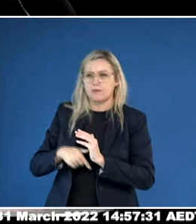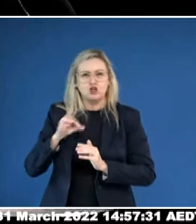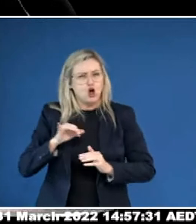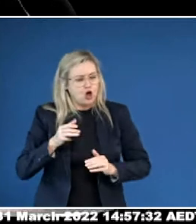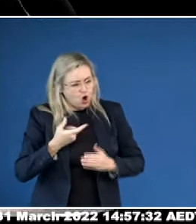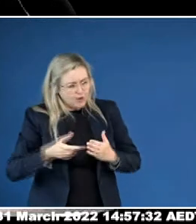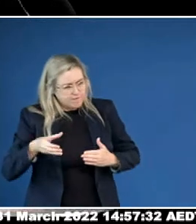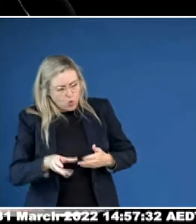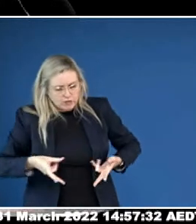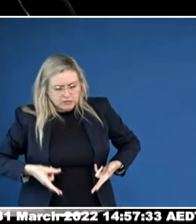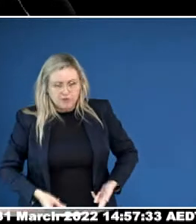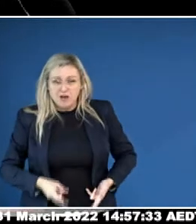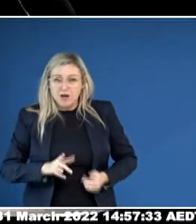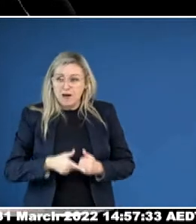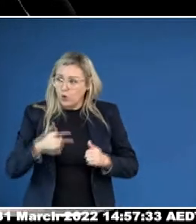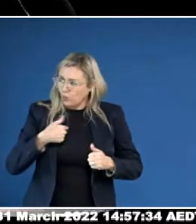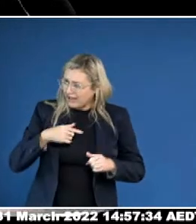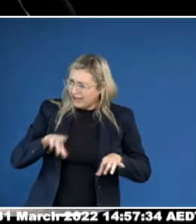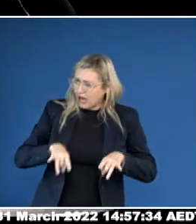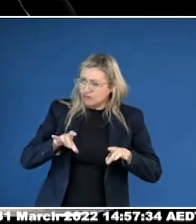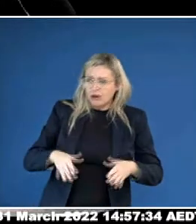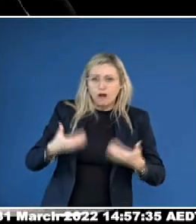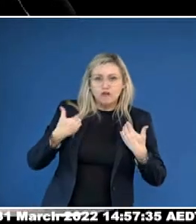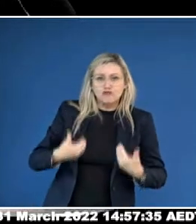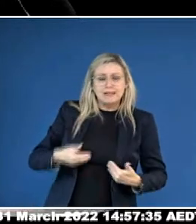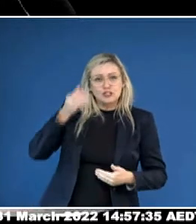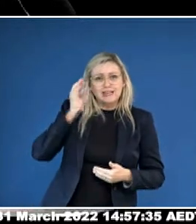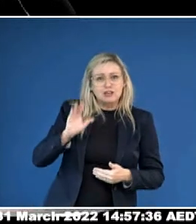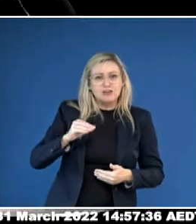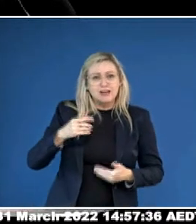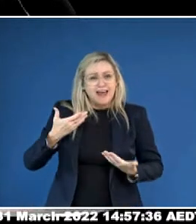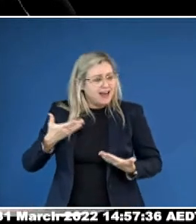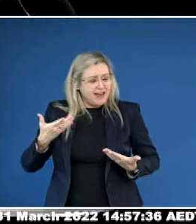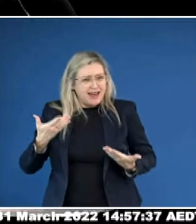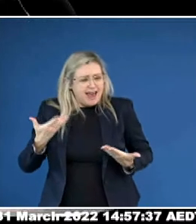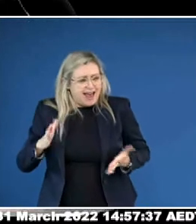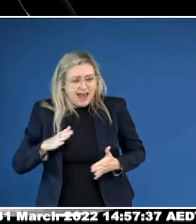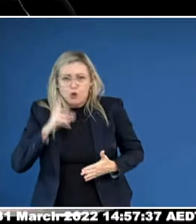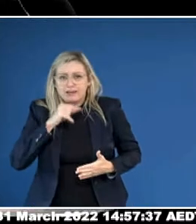How is it okay that in a wealthy country like Australia we can forcibly make women